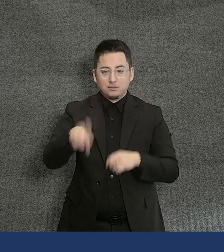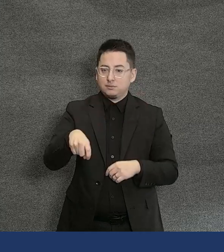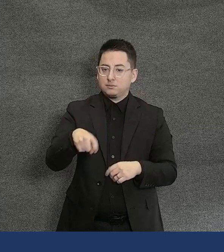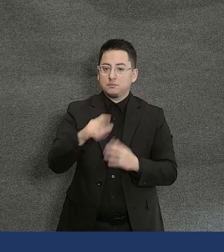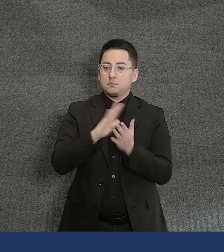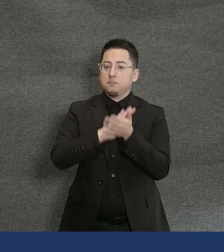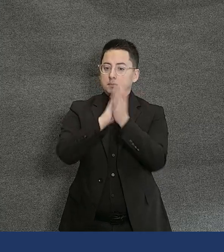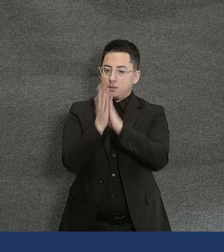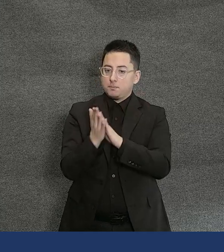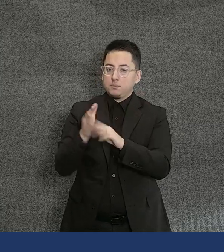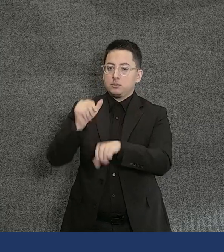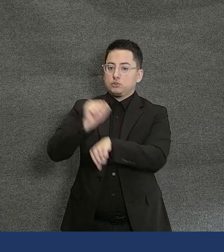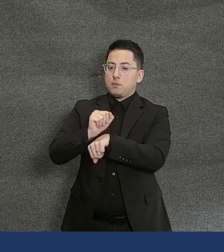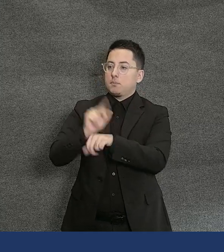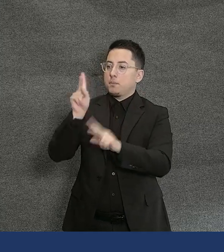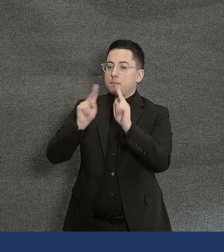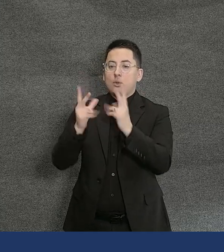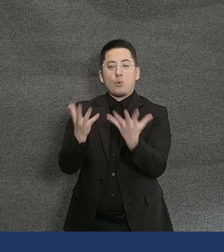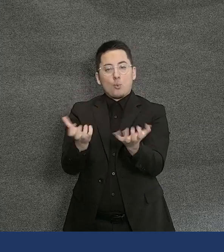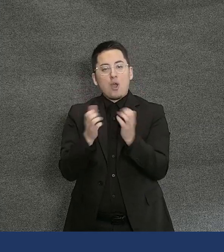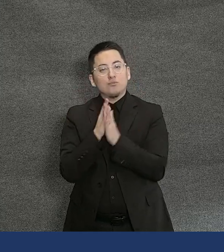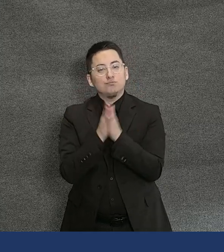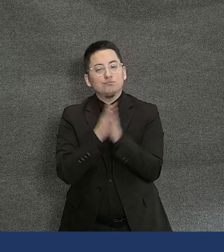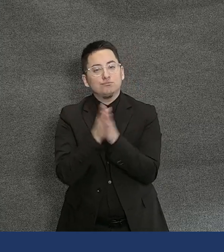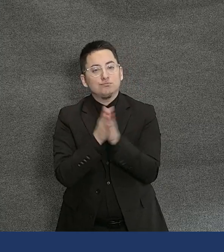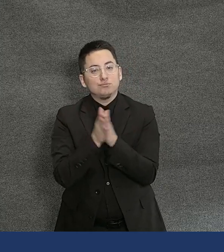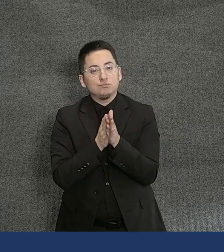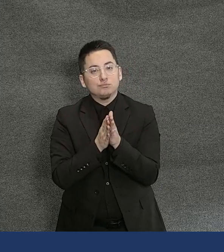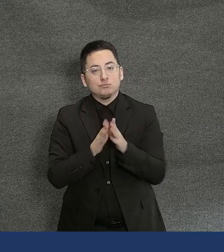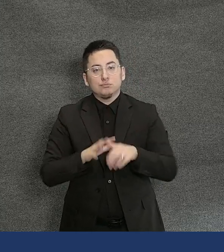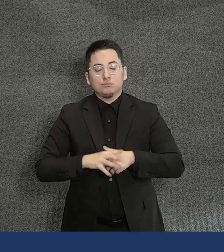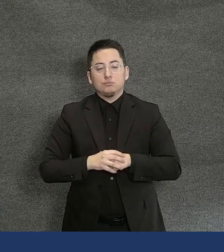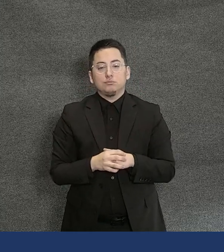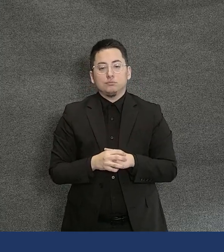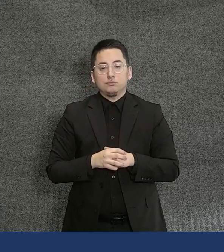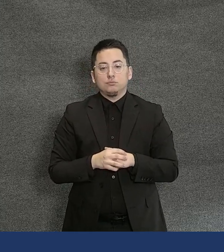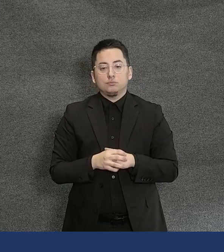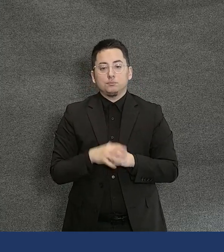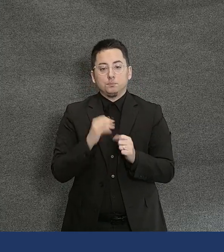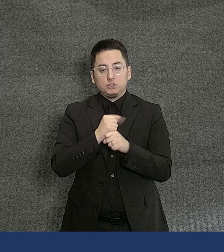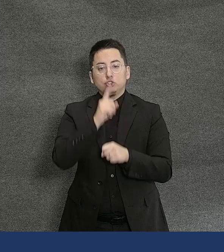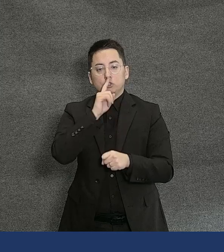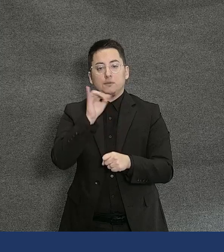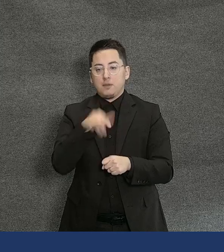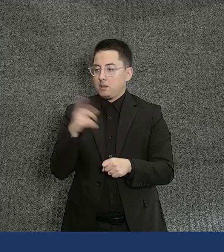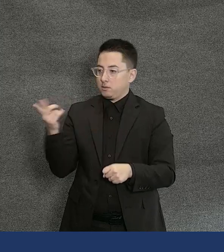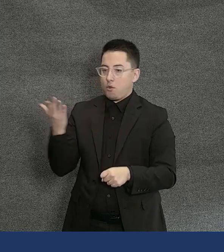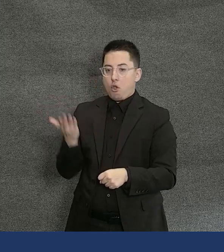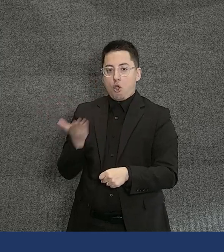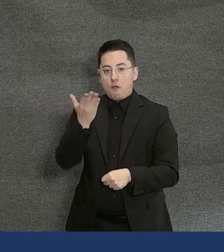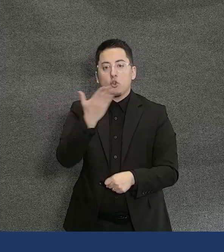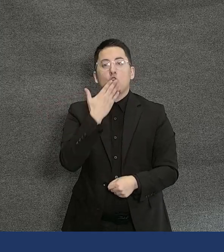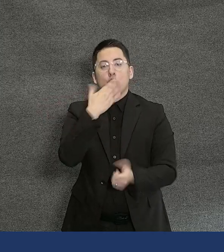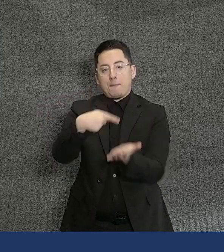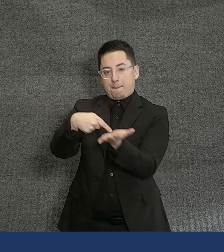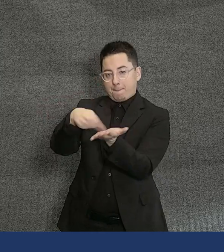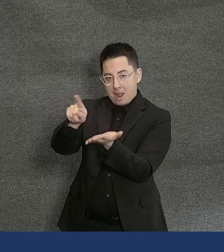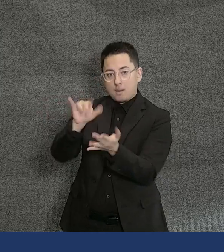and make sure that we have, that we're offering livable wages for people. And one of the ways that we do that